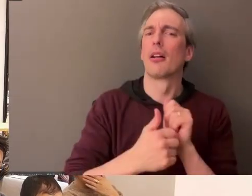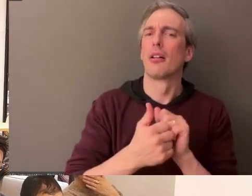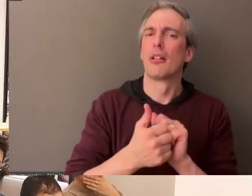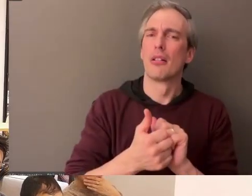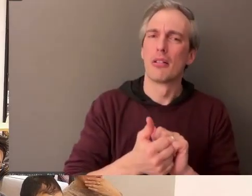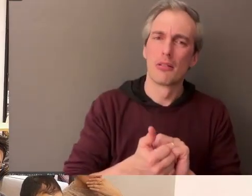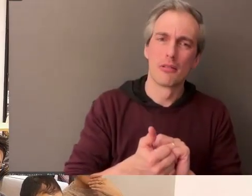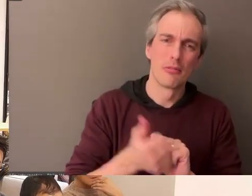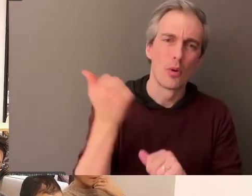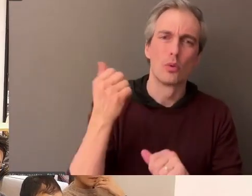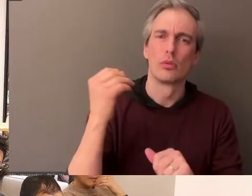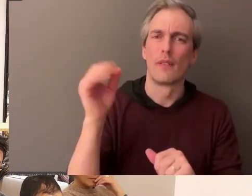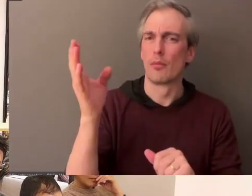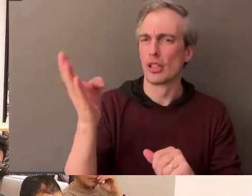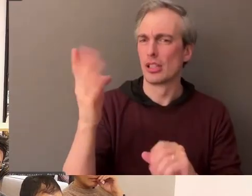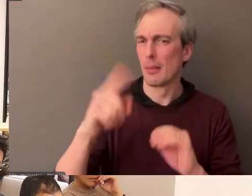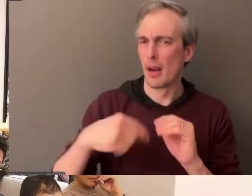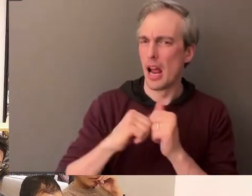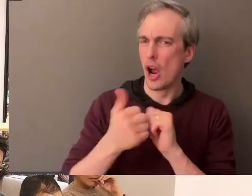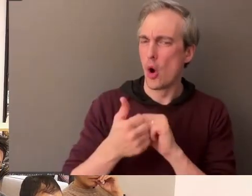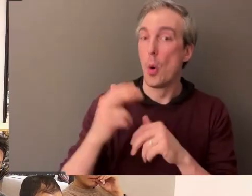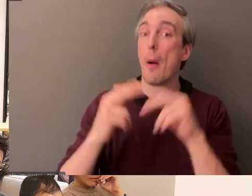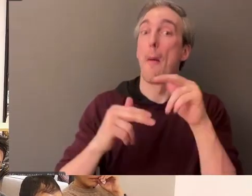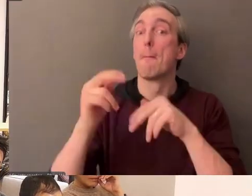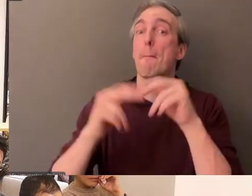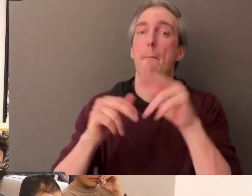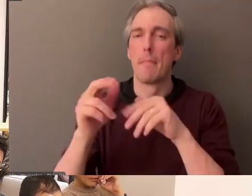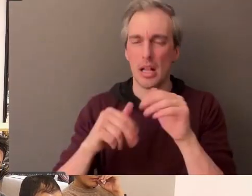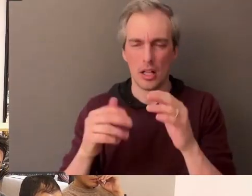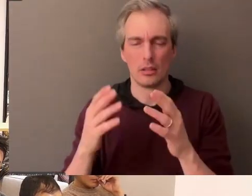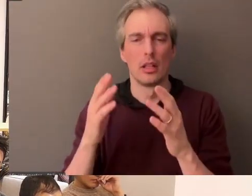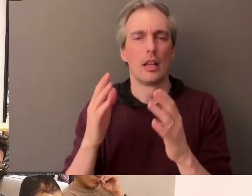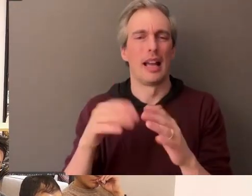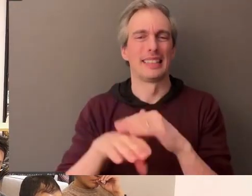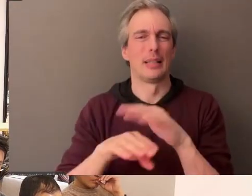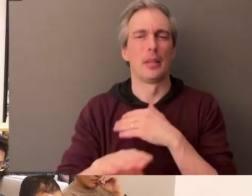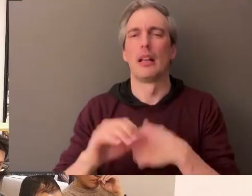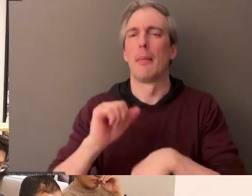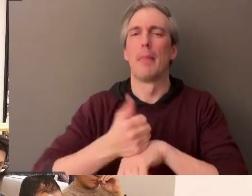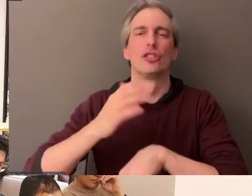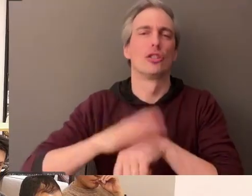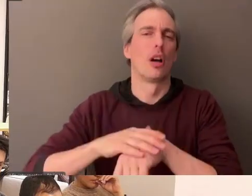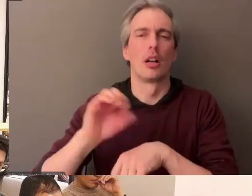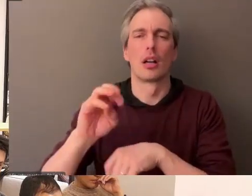based on a component level... And it's super achievable. Like, for design system teams.